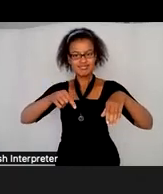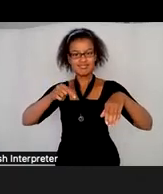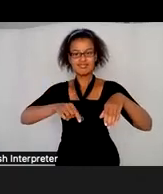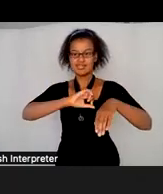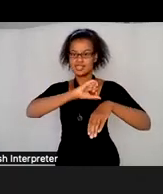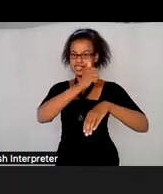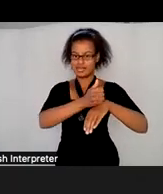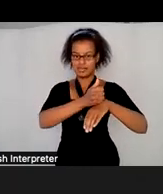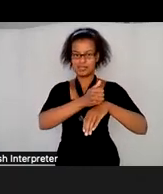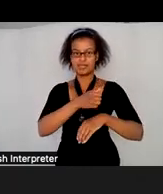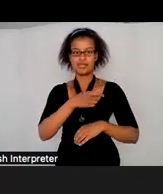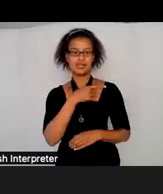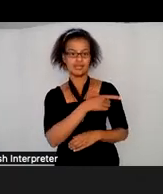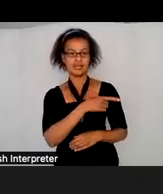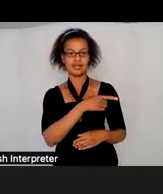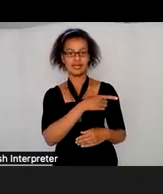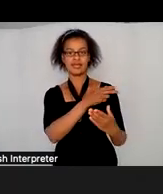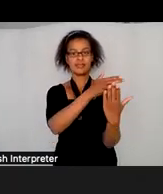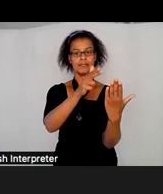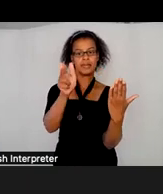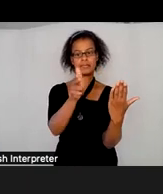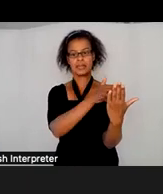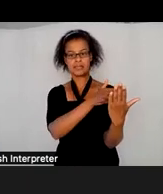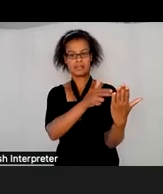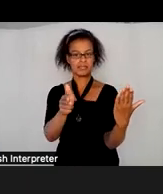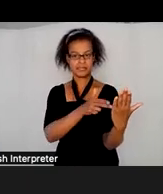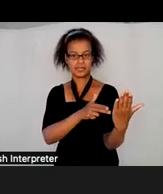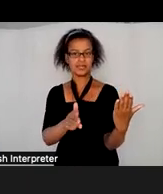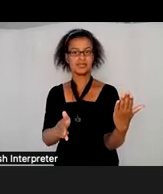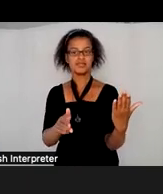So if ever you do come to visit, you can take a look at the work that they've done.